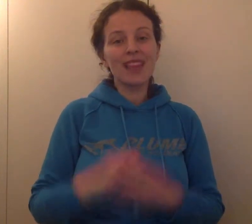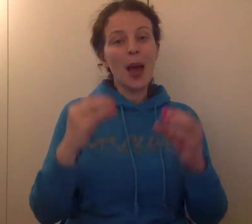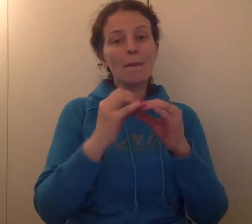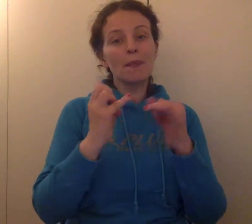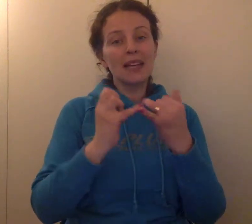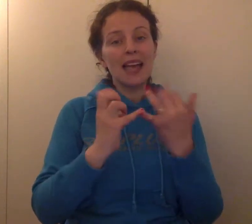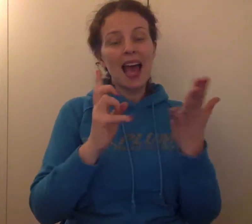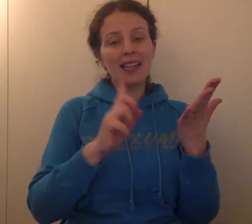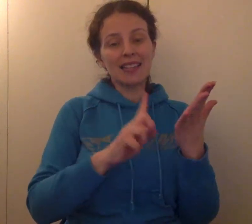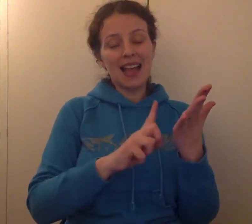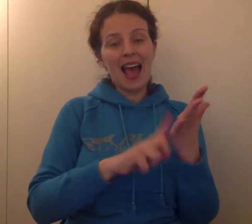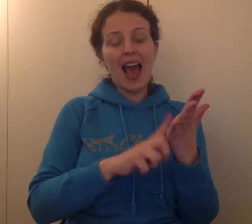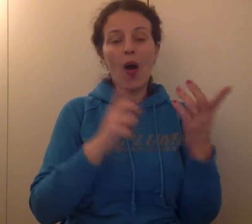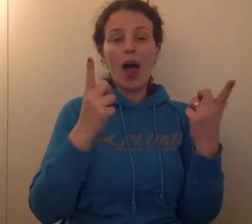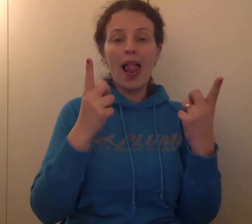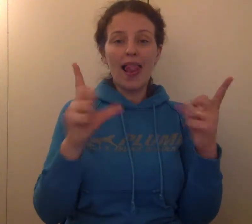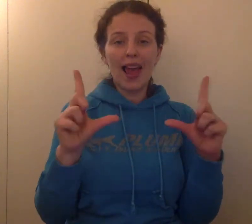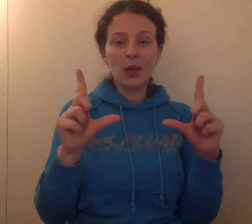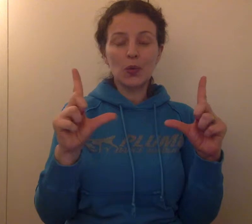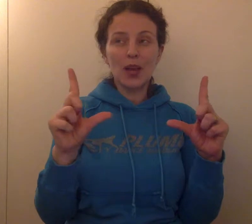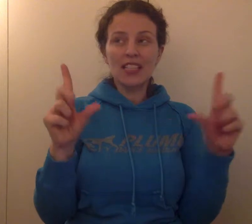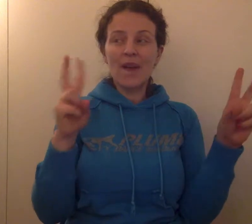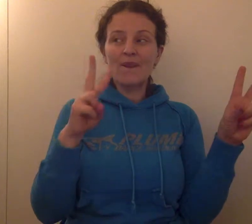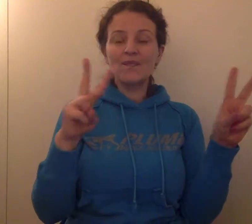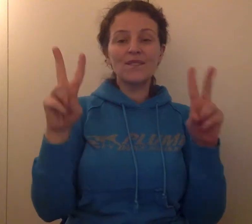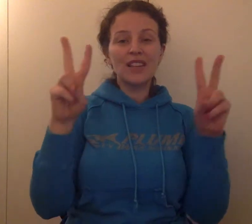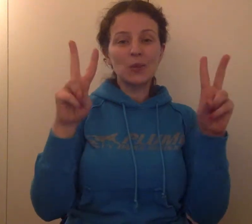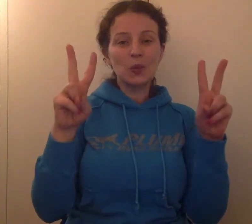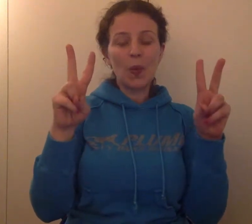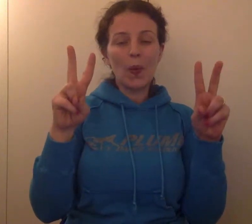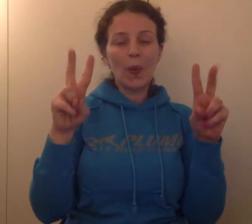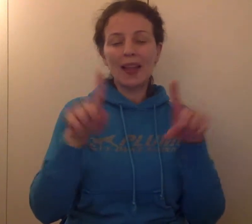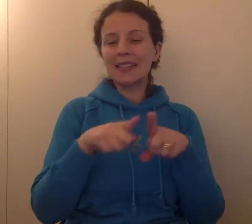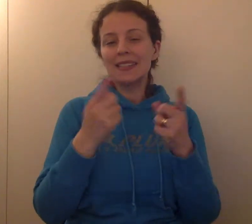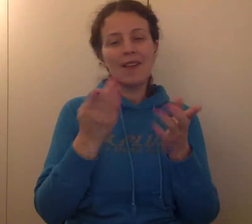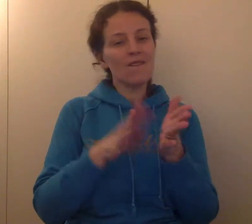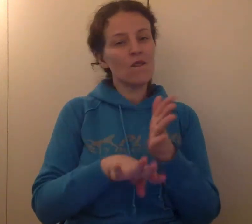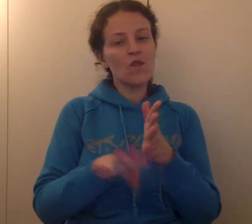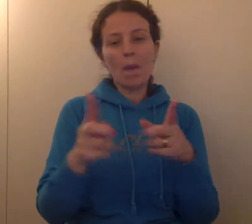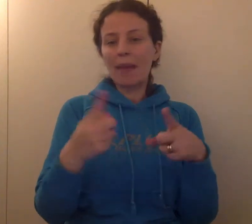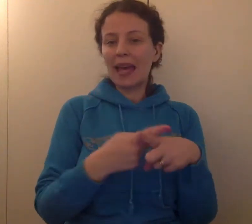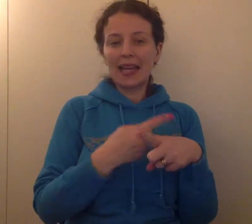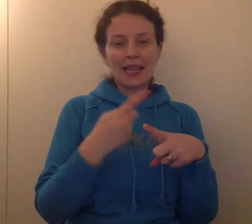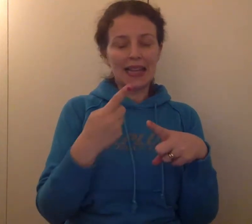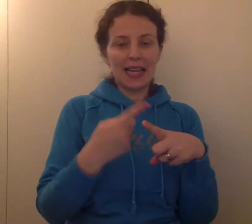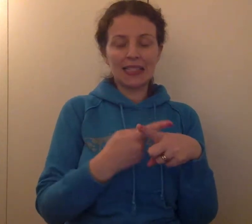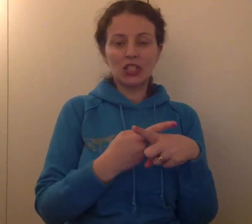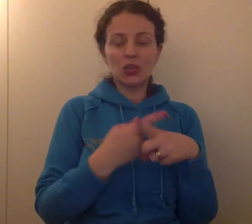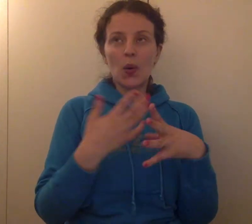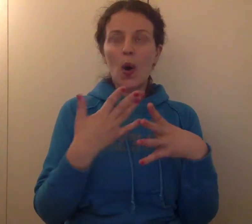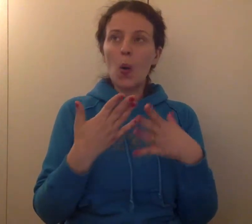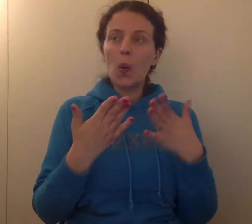BSL is a visual language, it's different from English.